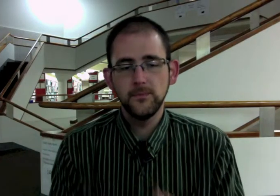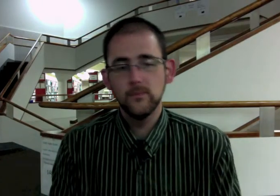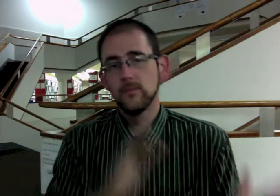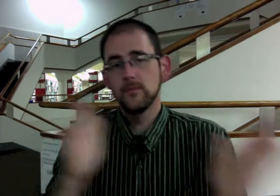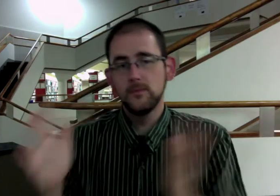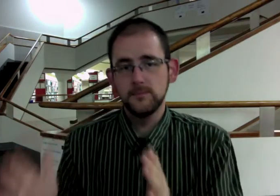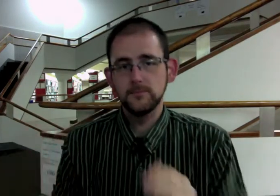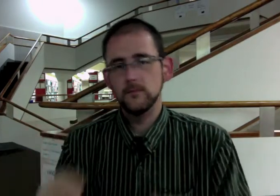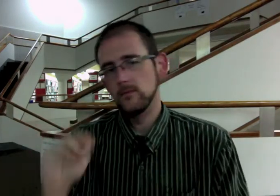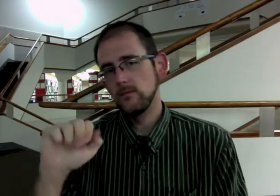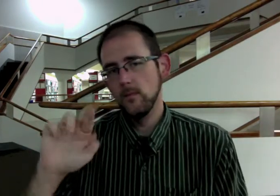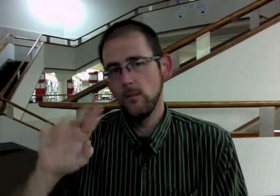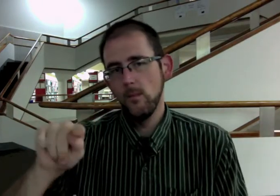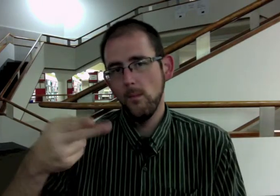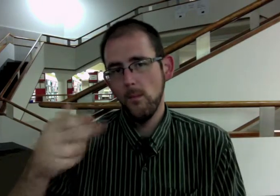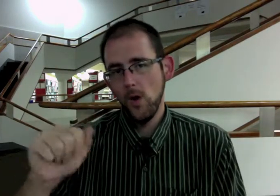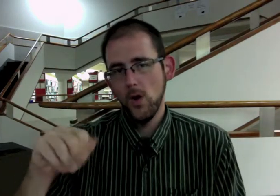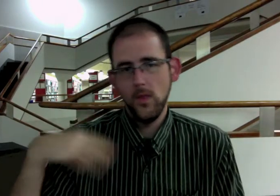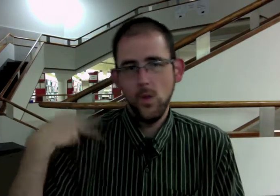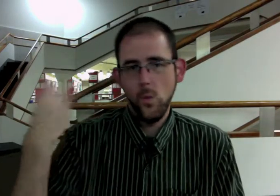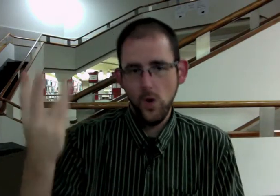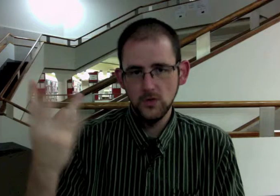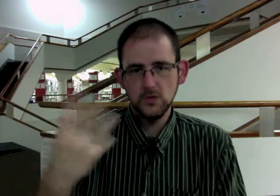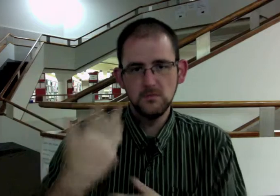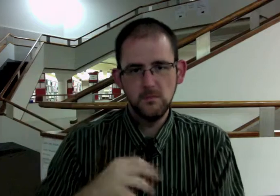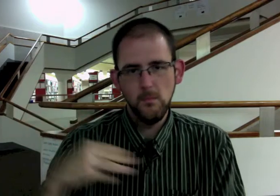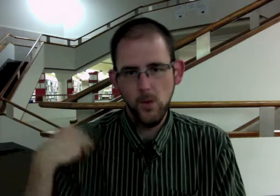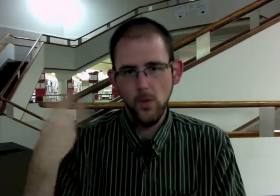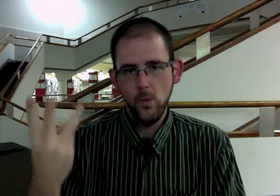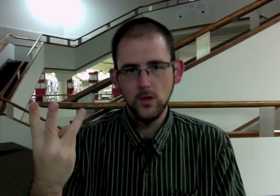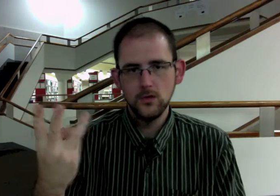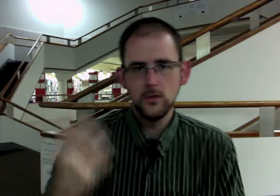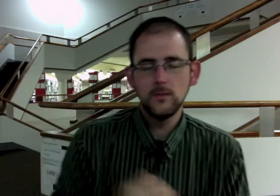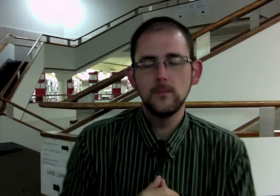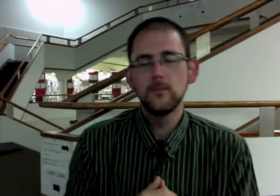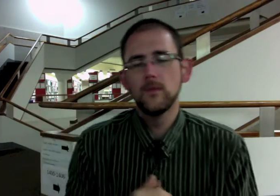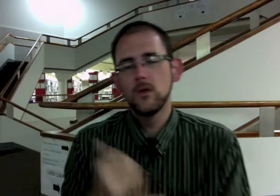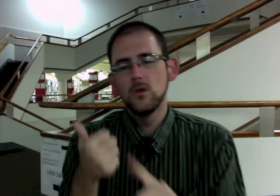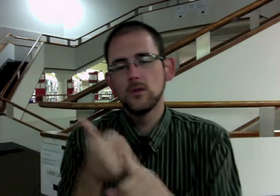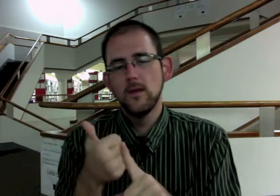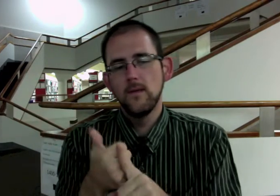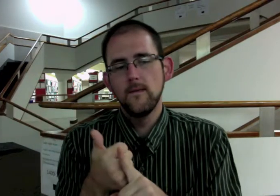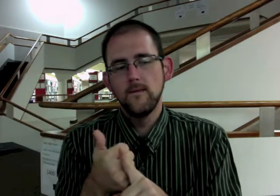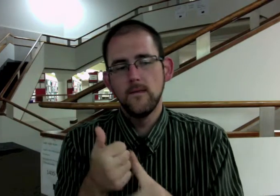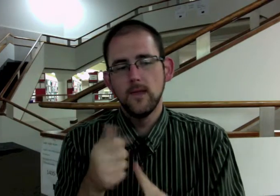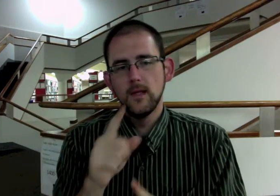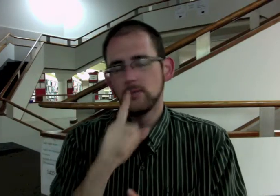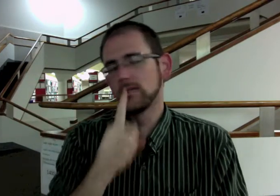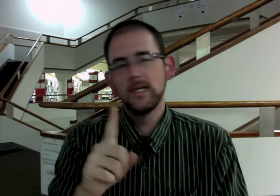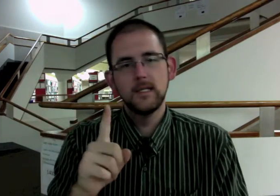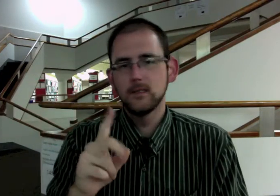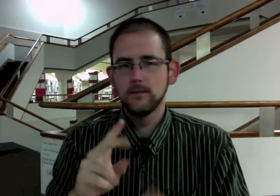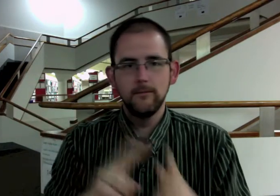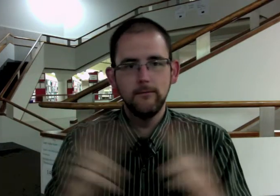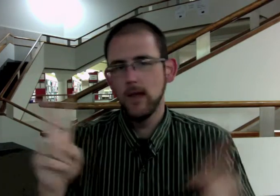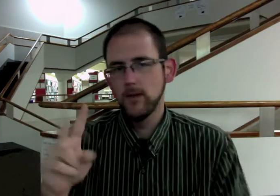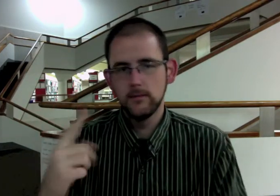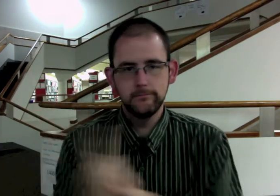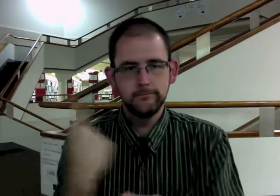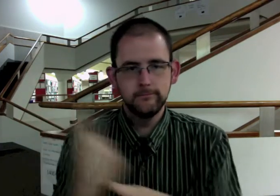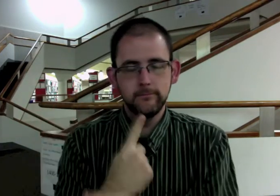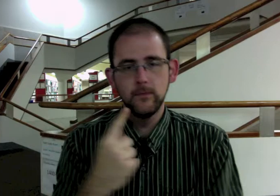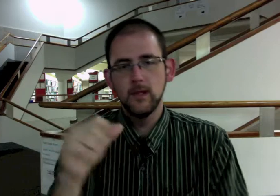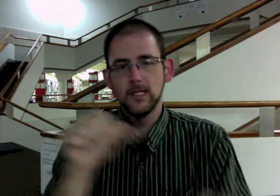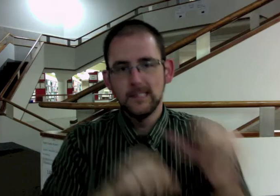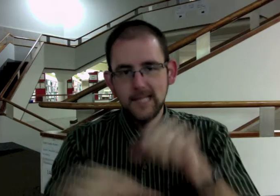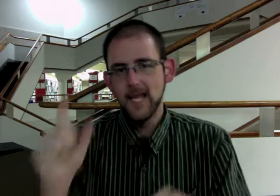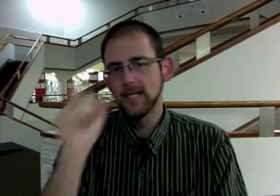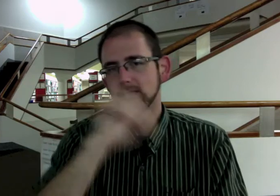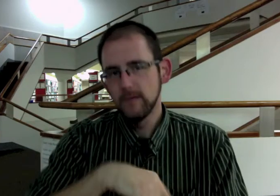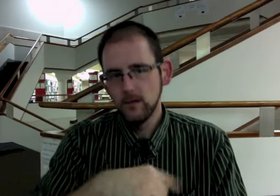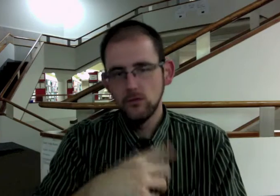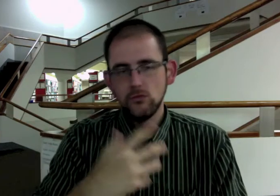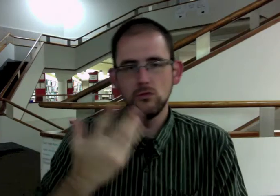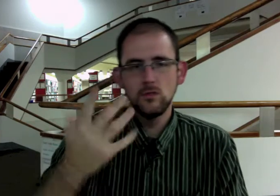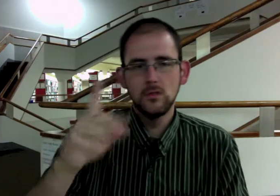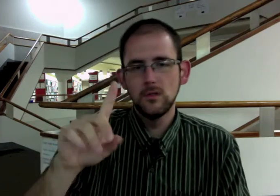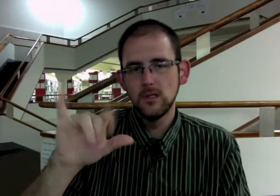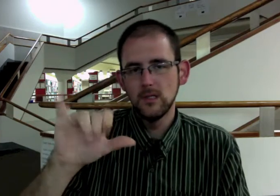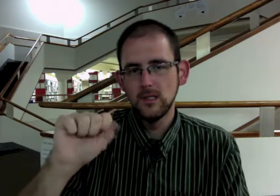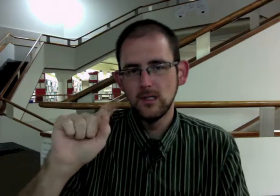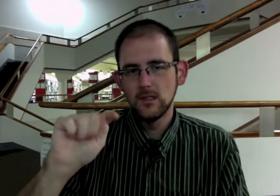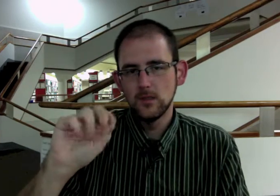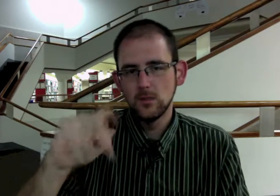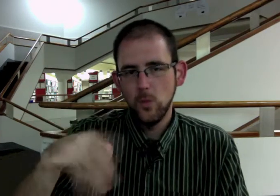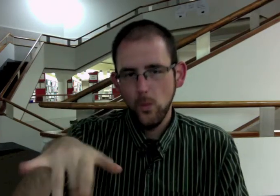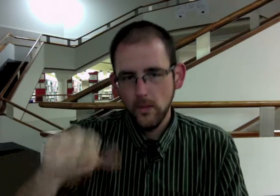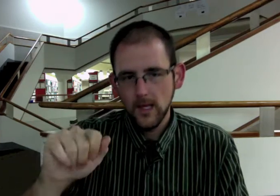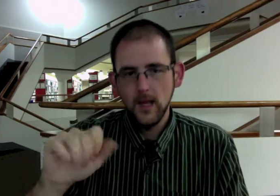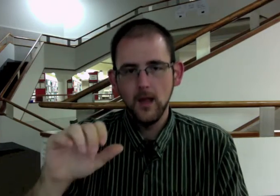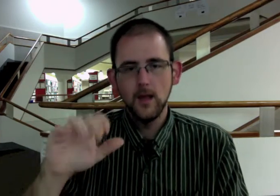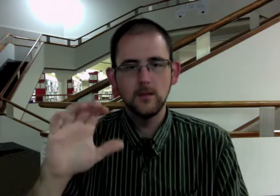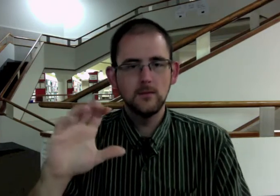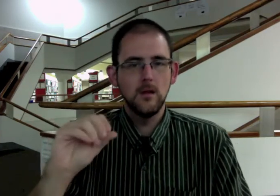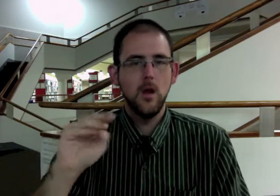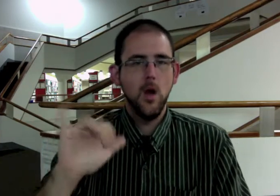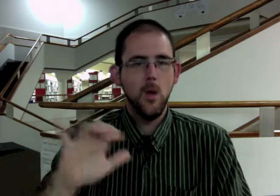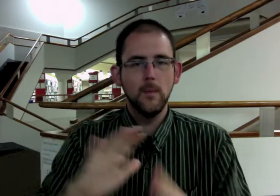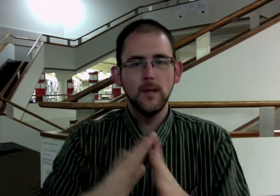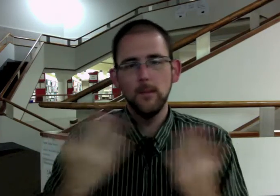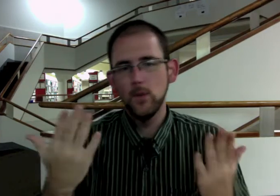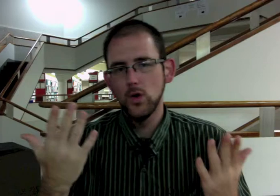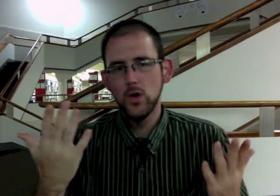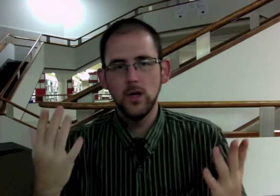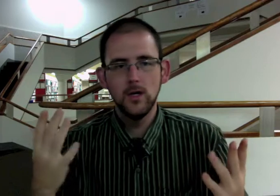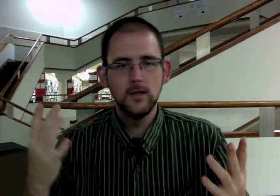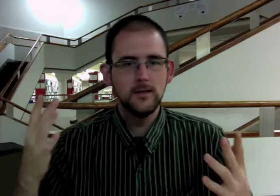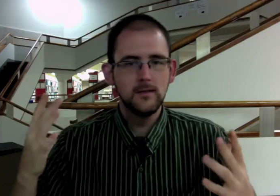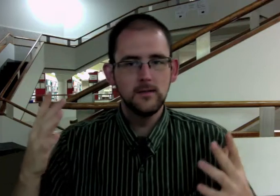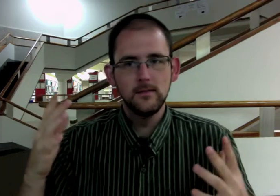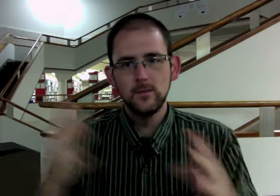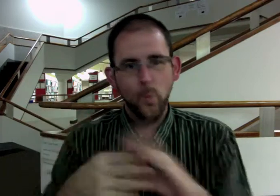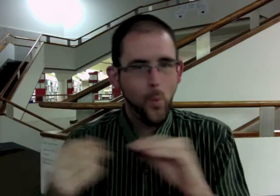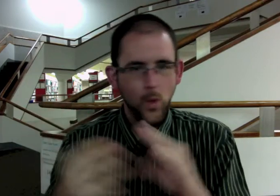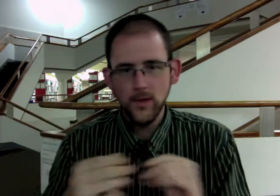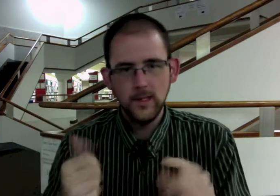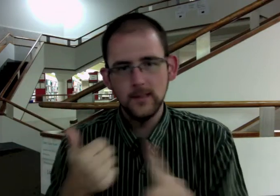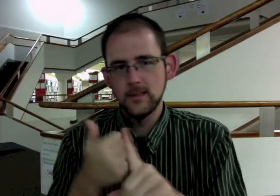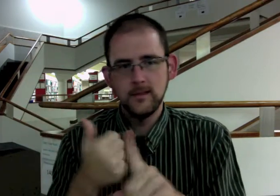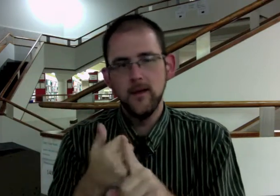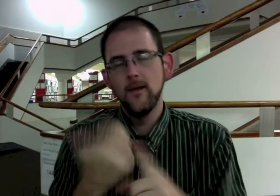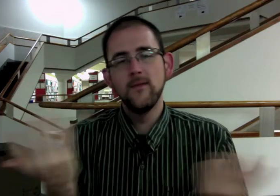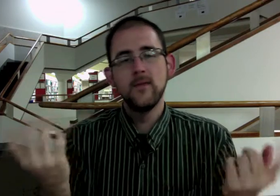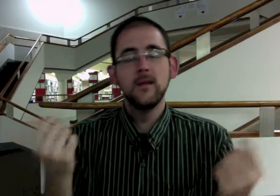Now, as for 'Martha Washington,' it really seems like a very typical science-fiction dystopian comic-book story.